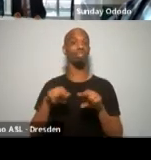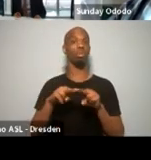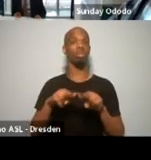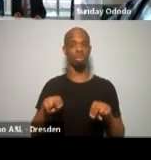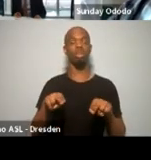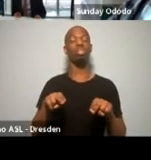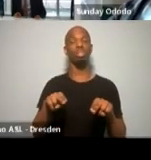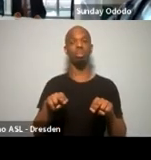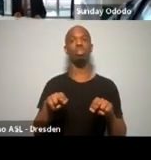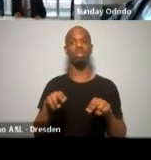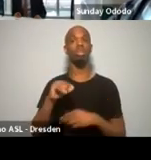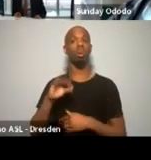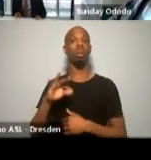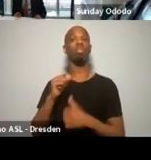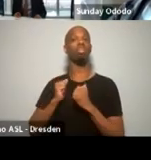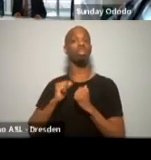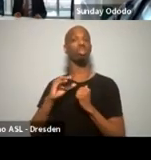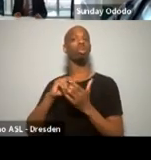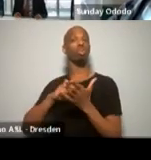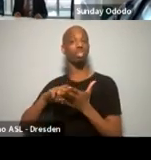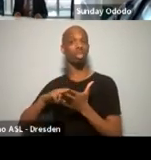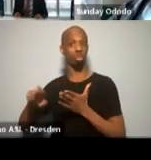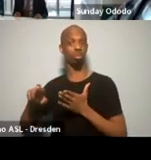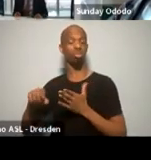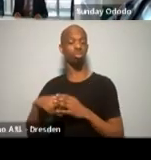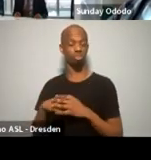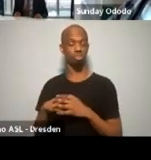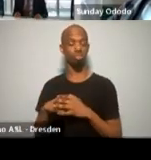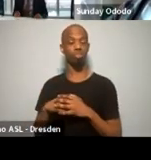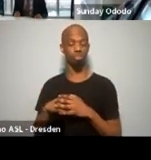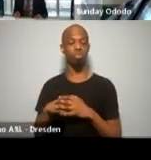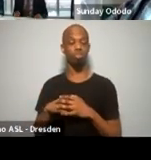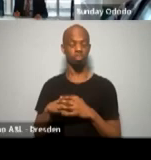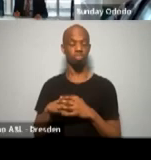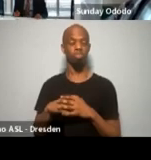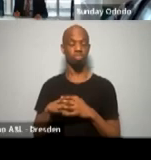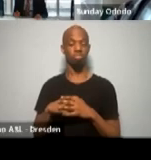I am looking here, before I proceed